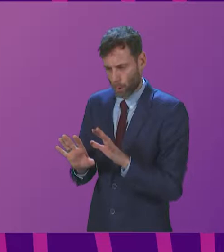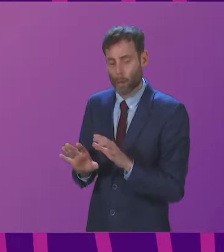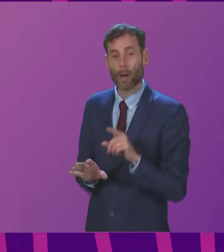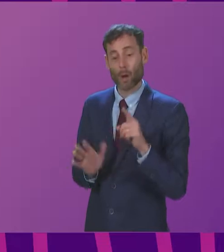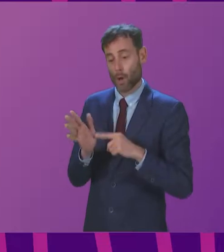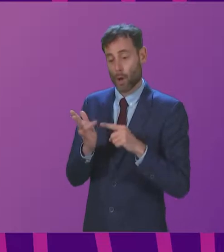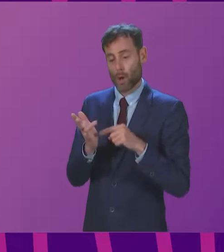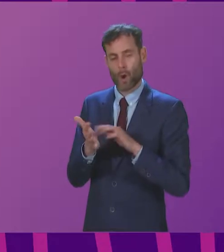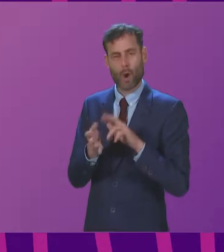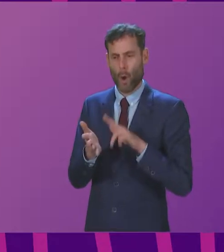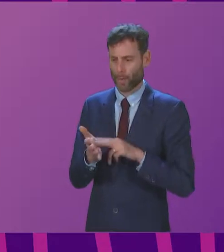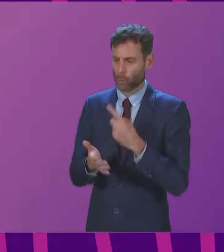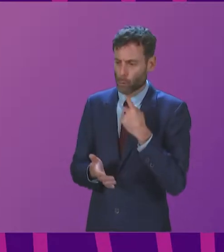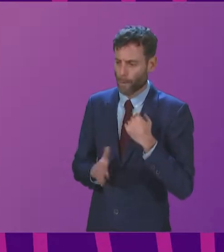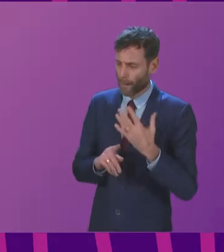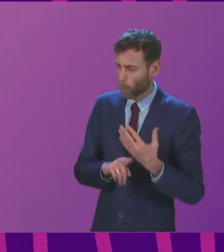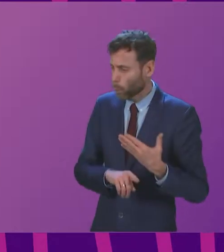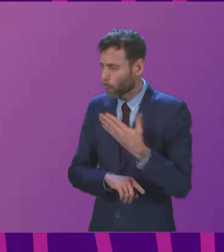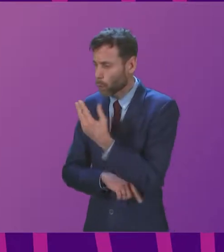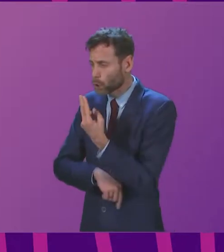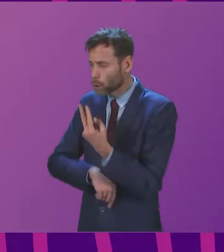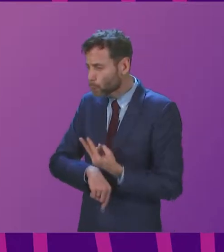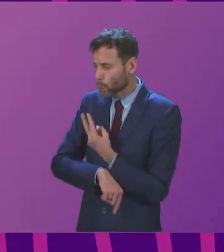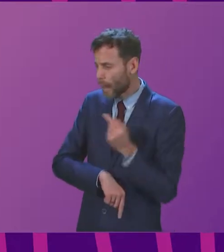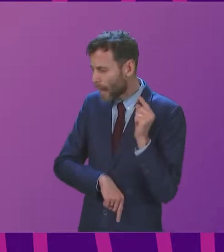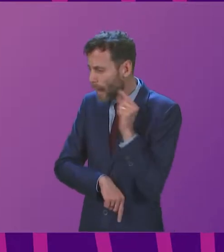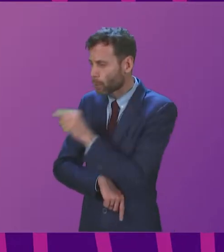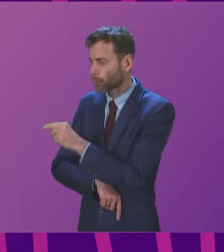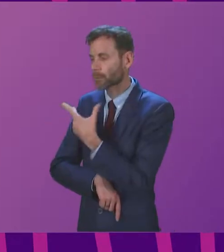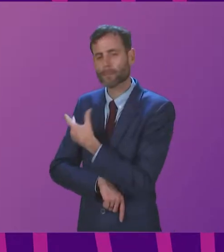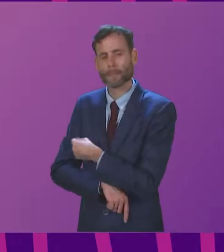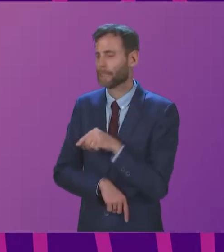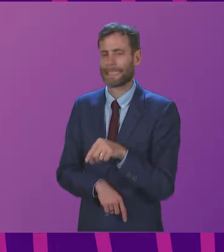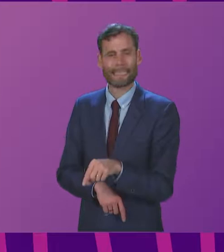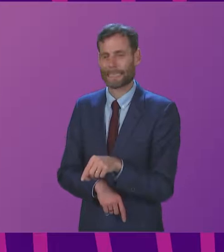suffered inconvenience in having to travel beyond their local area for their vaccination